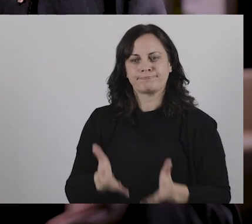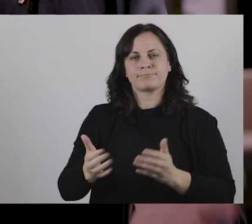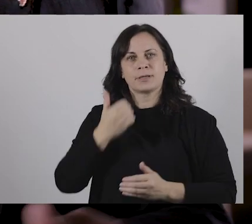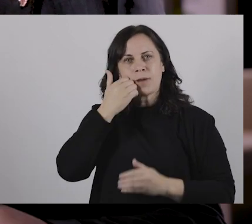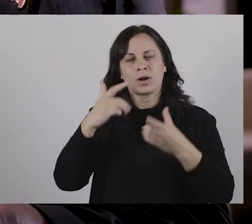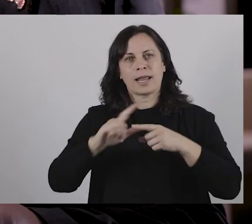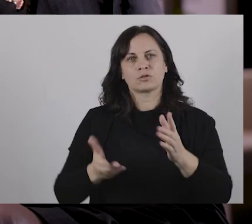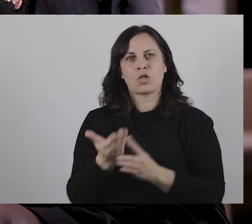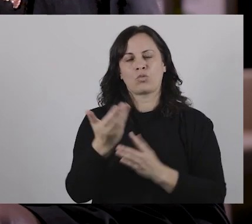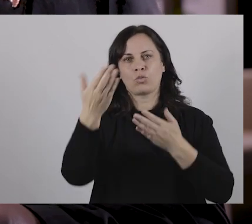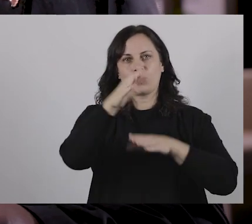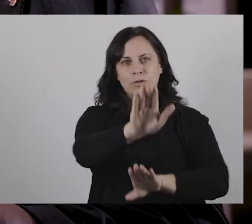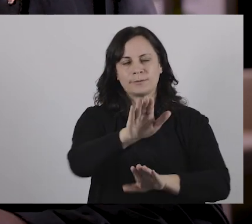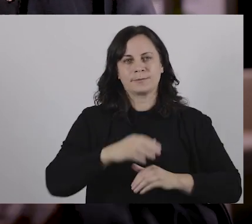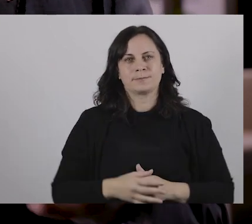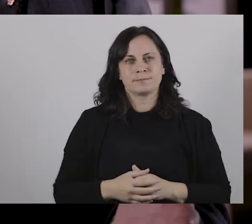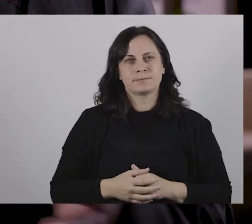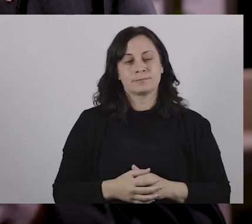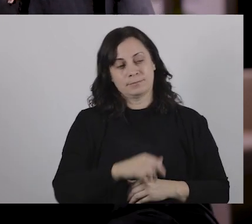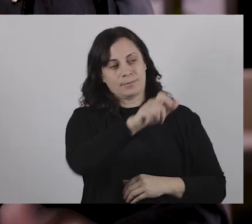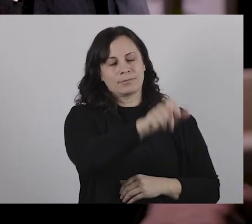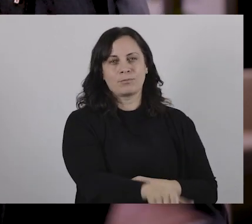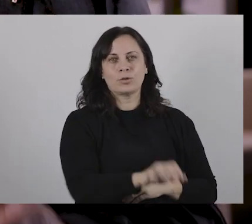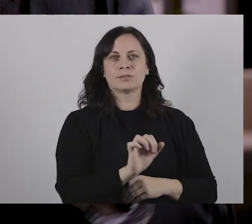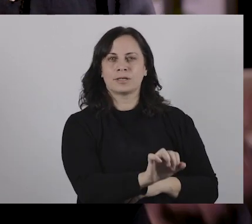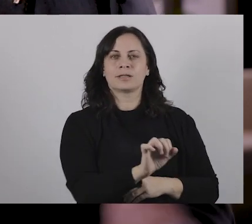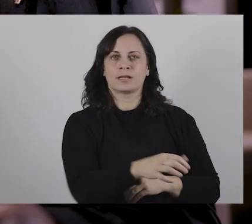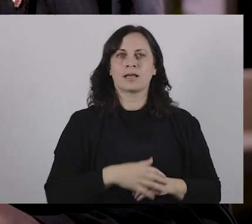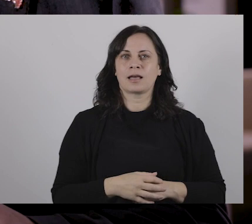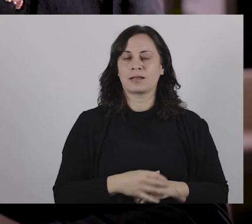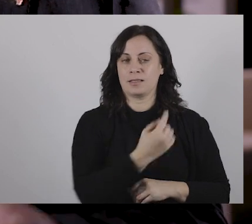across the country... someone who is also a singer and performer